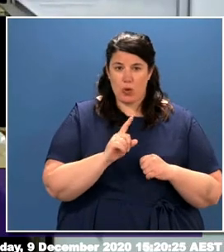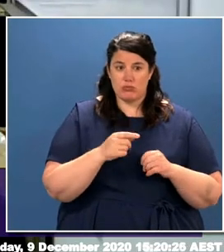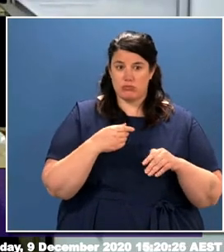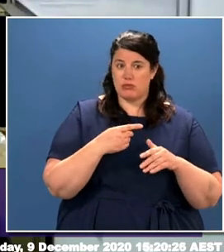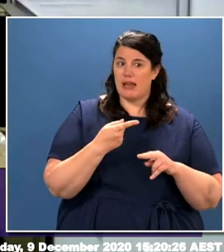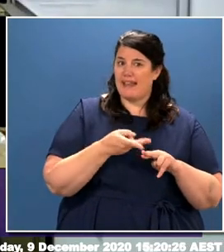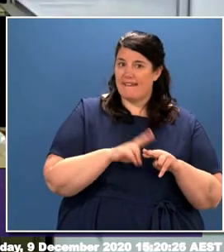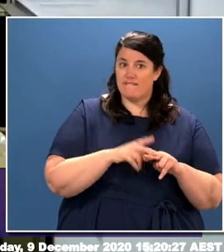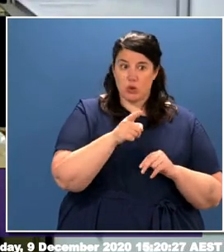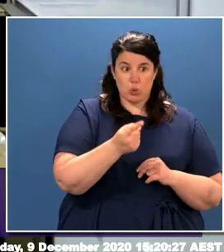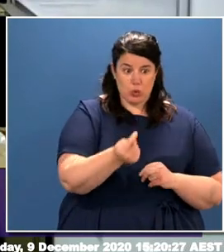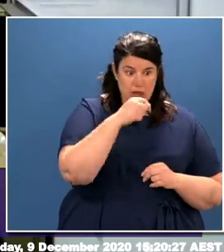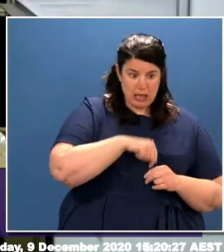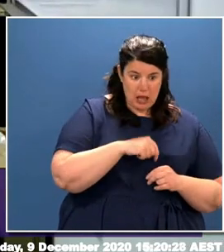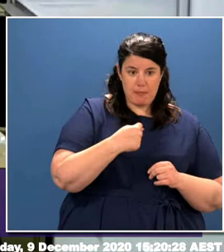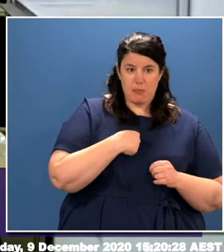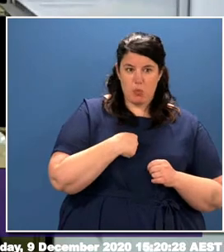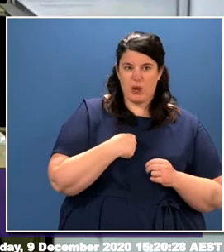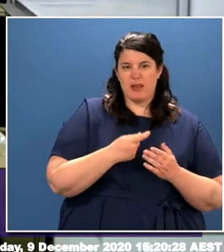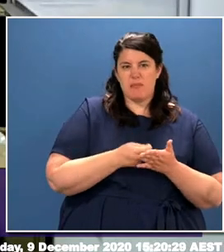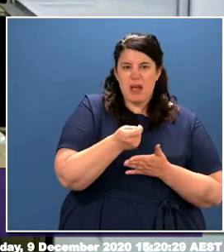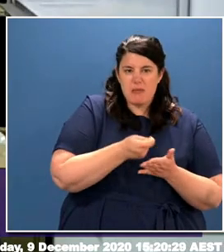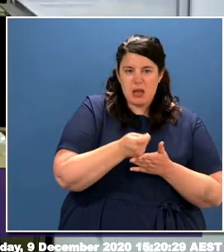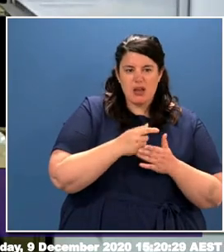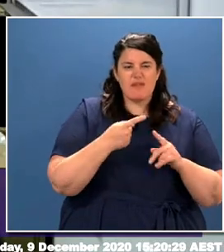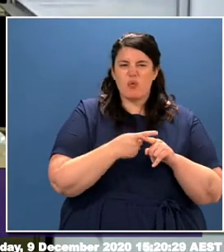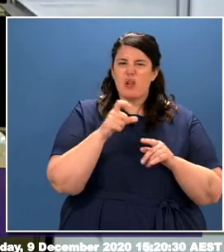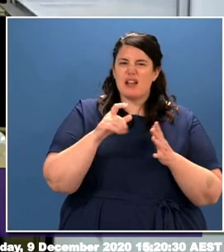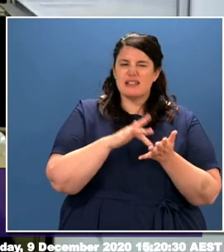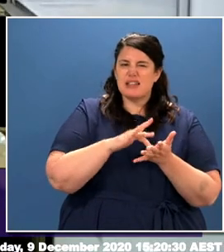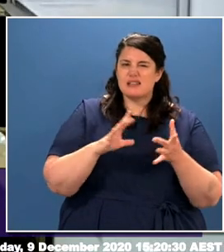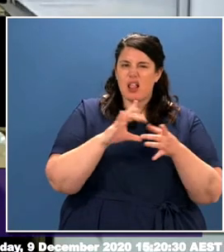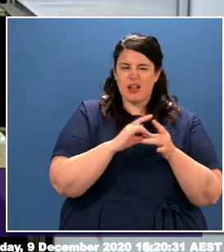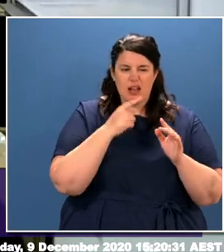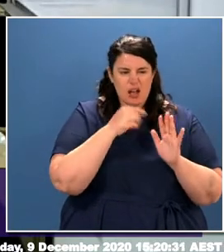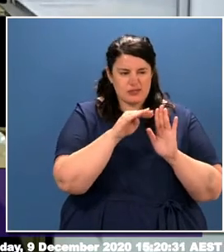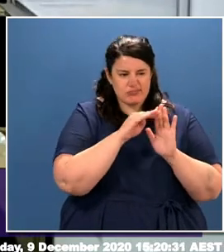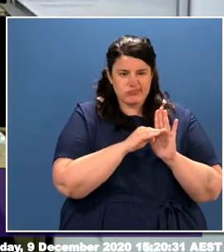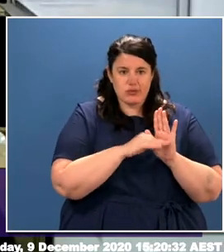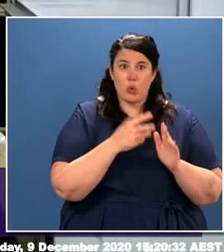that is based on outcomes and outcomes according to benchmarks and we play on those, it puts pressure into the system.